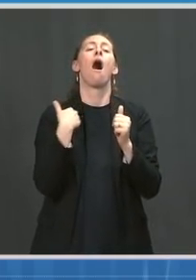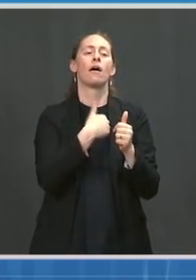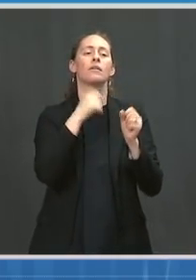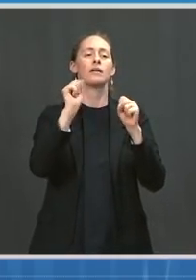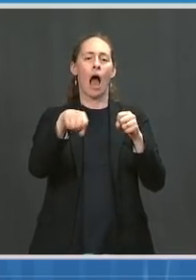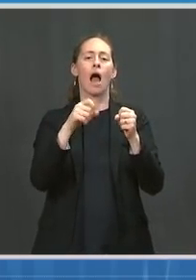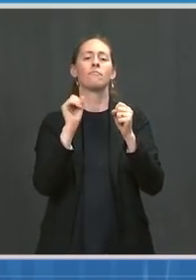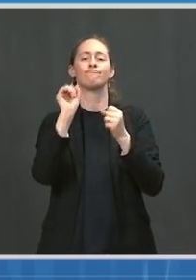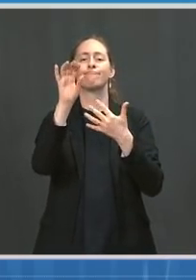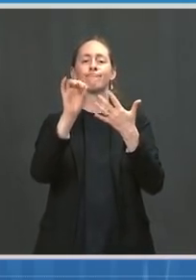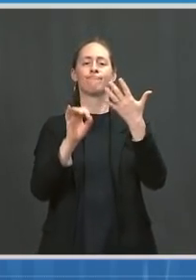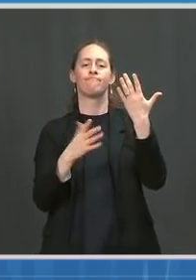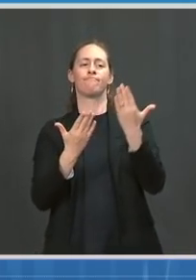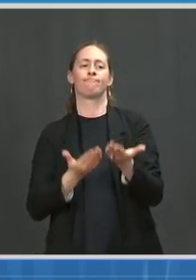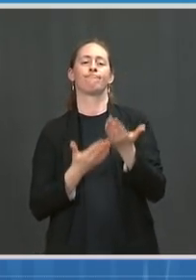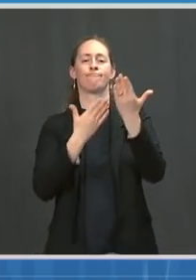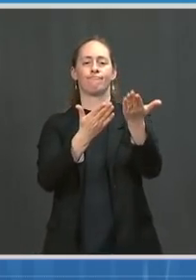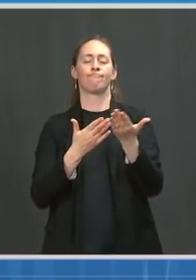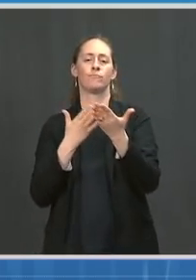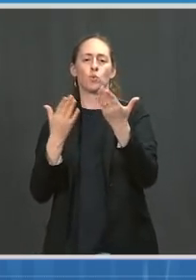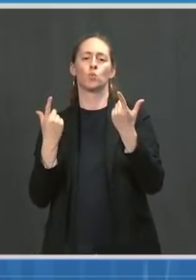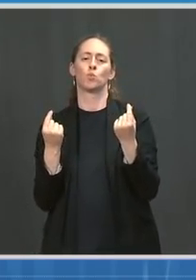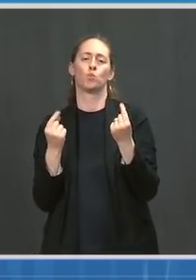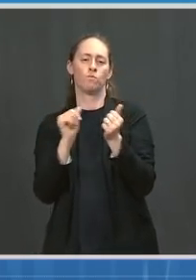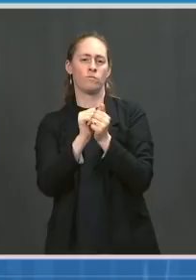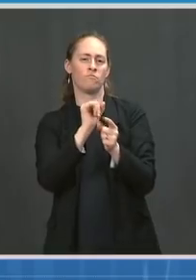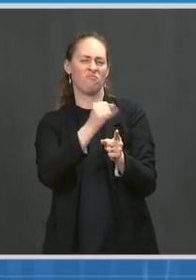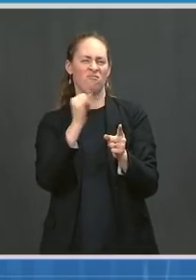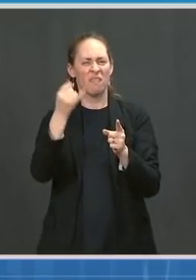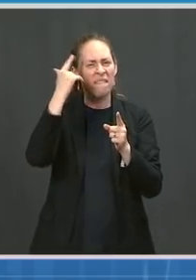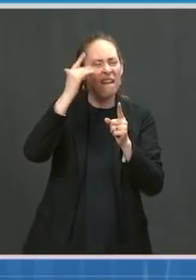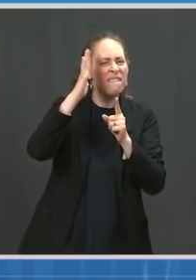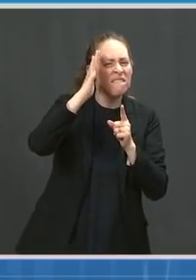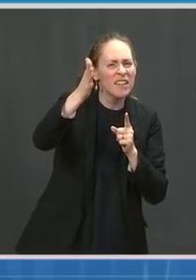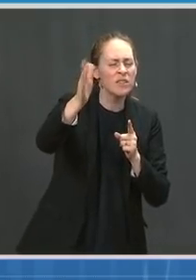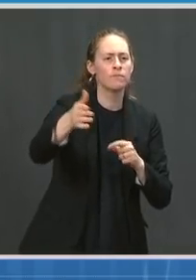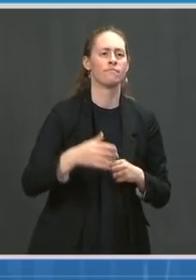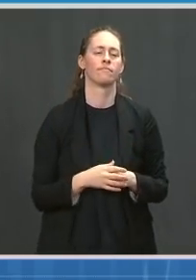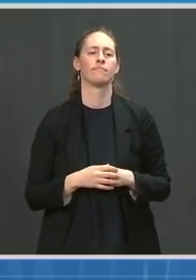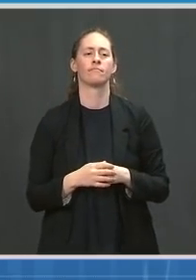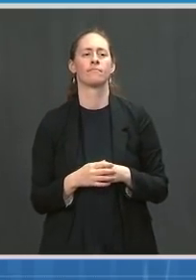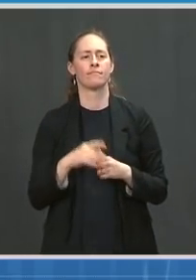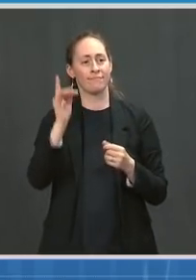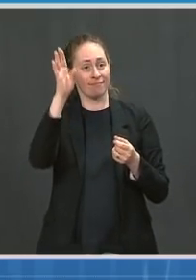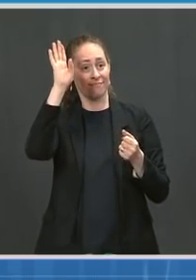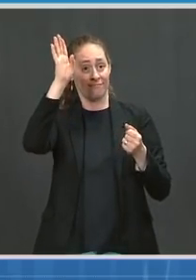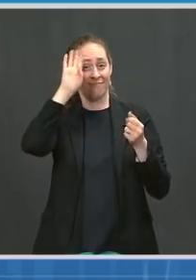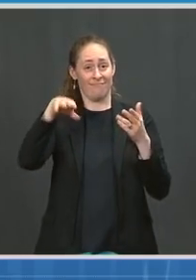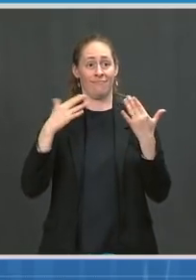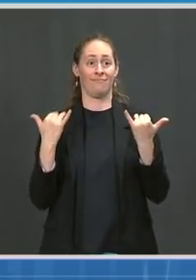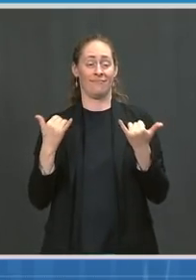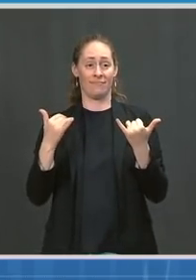and uses of the vaccine. I know the information we have presented may be very concerning to Americans,